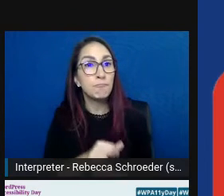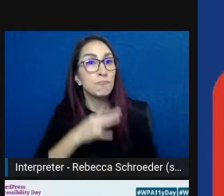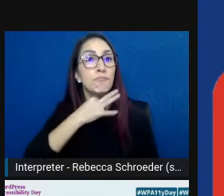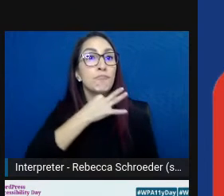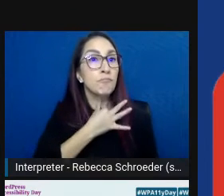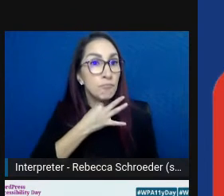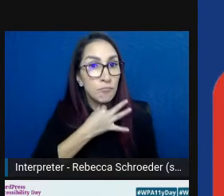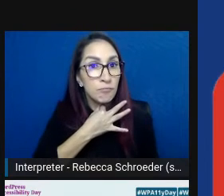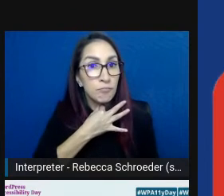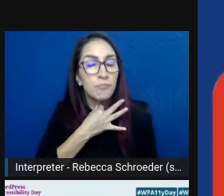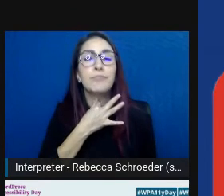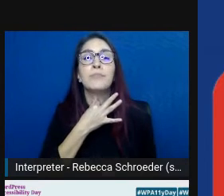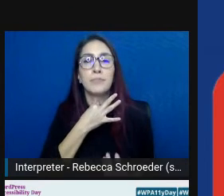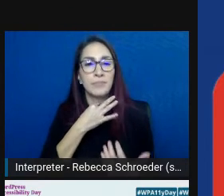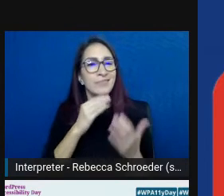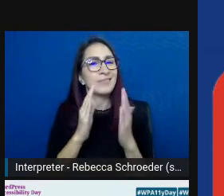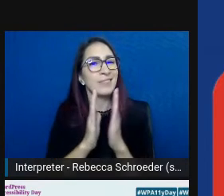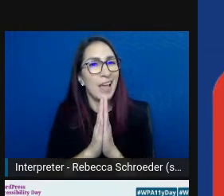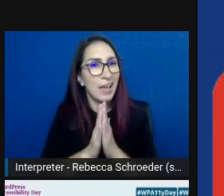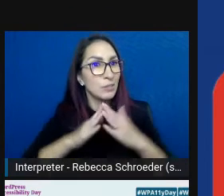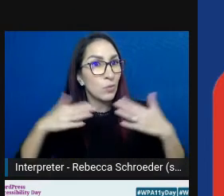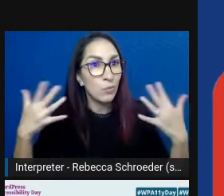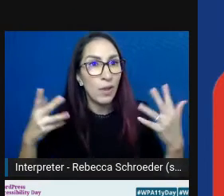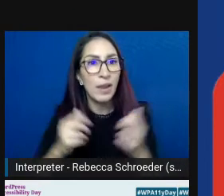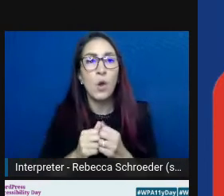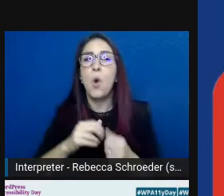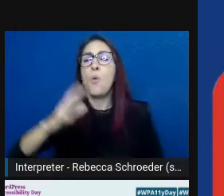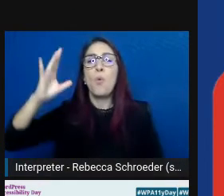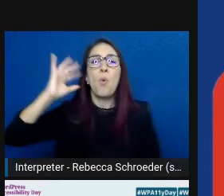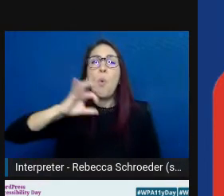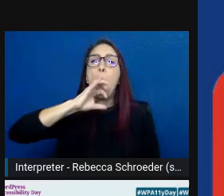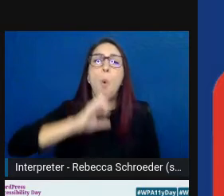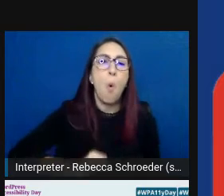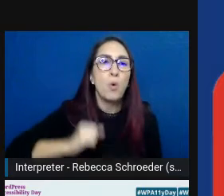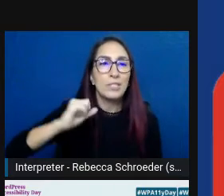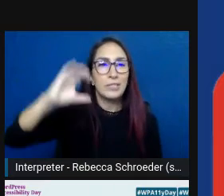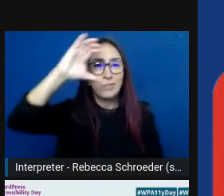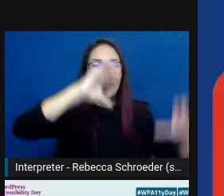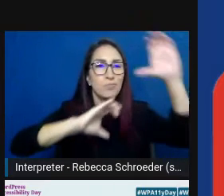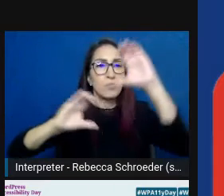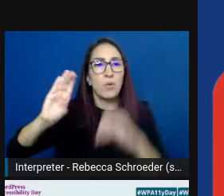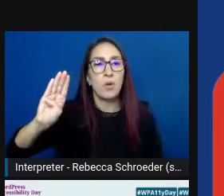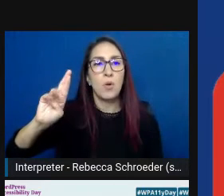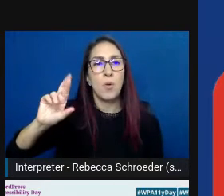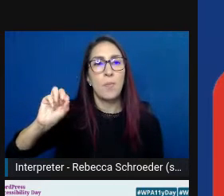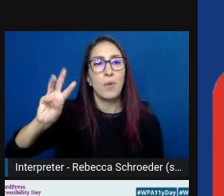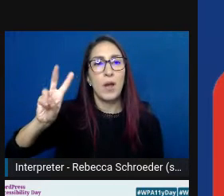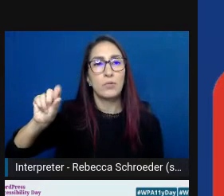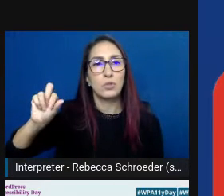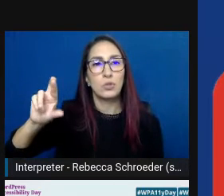what's the oldest browser you support and what's the percentage of visits you get from that browser?